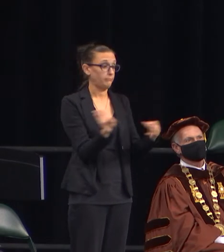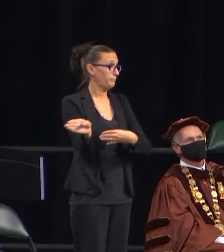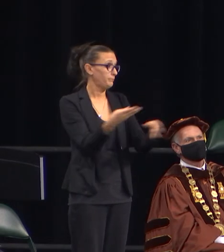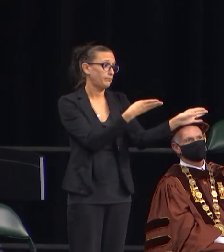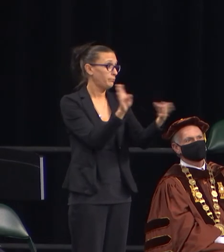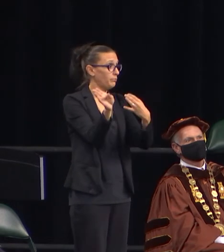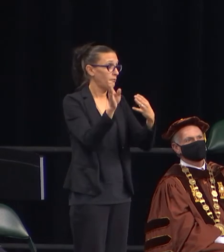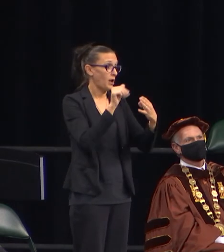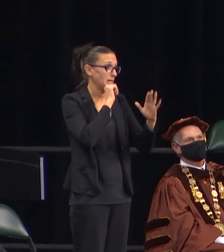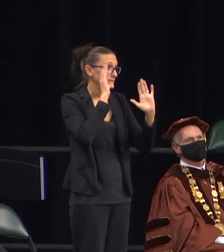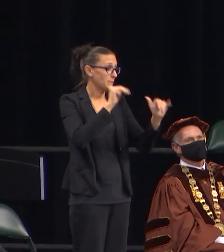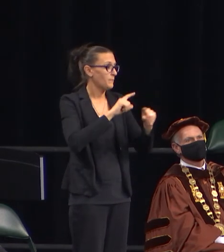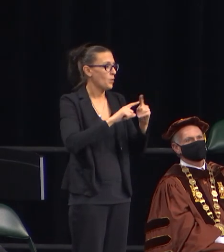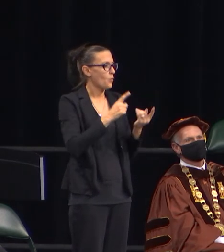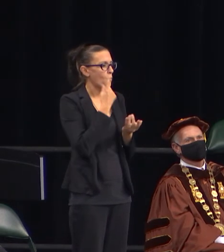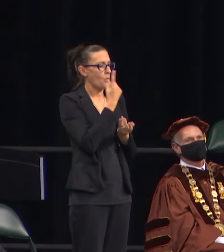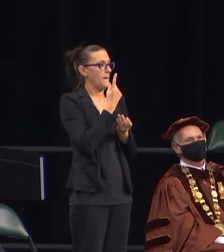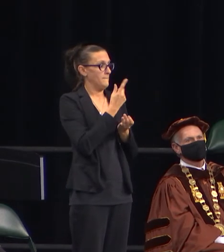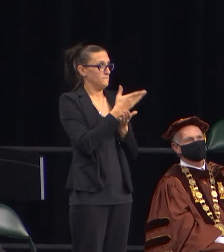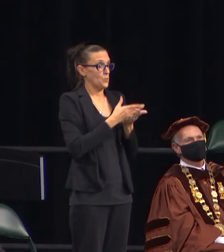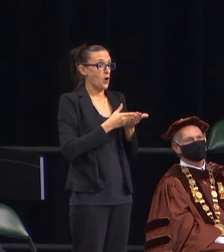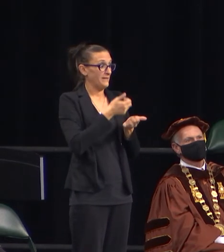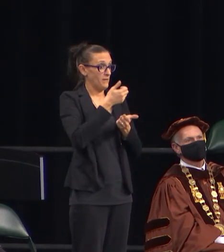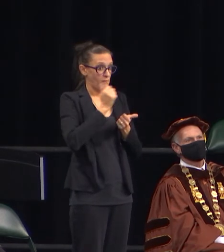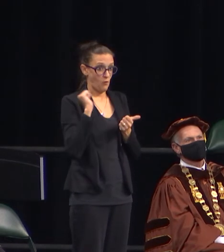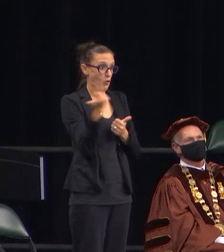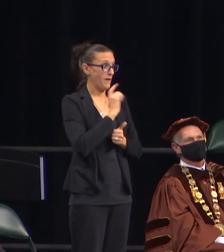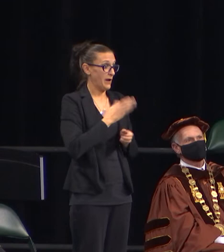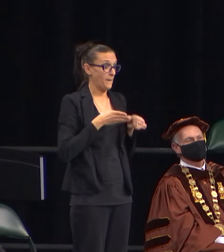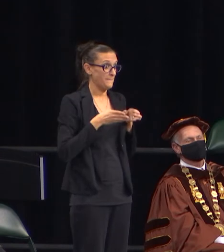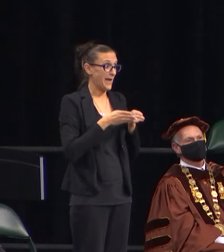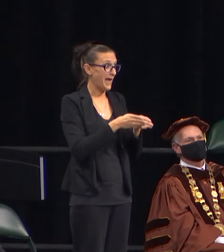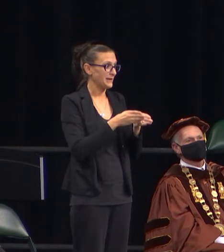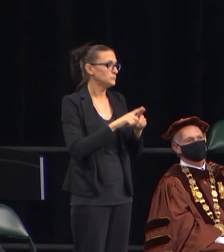but one part of each of our paths should always be to give back,